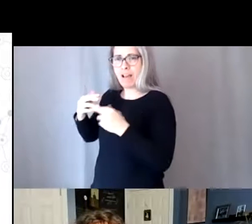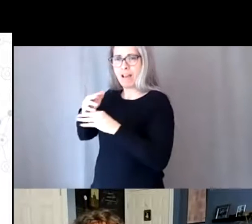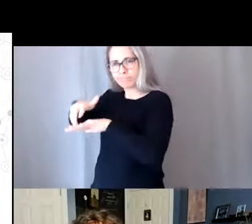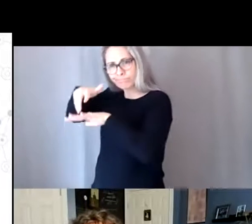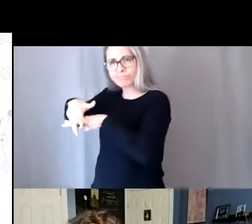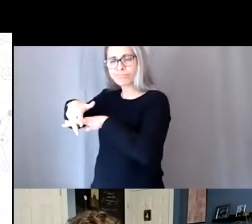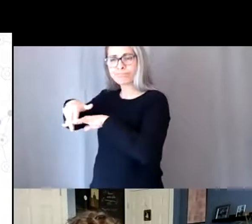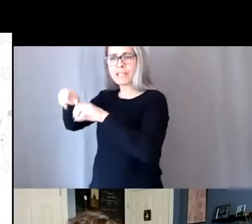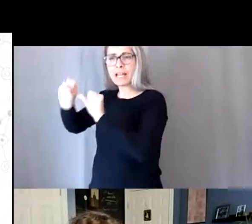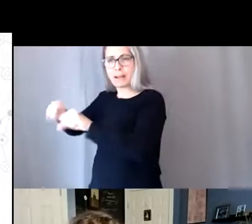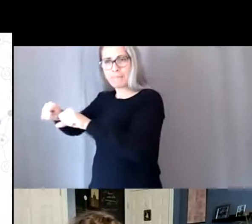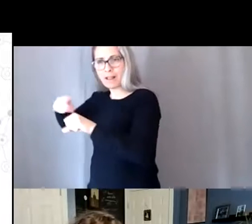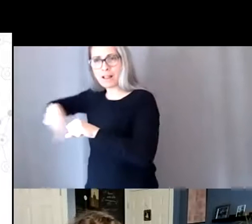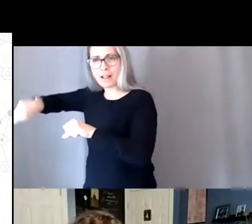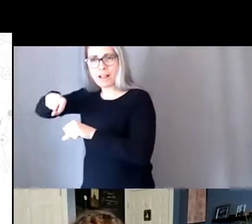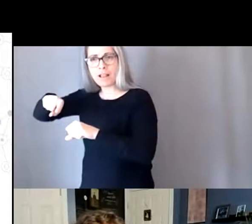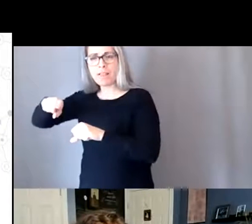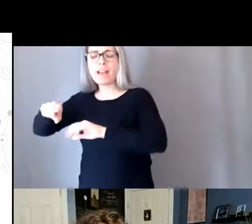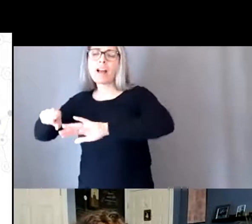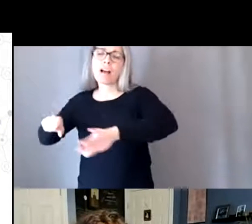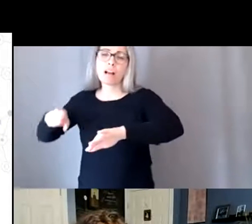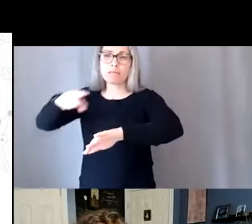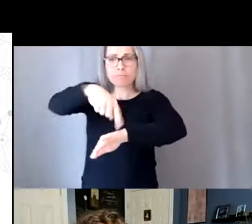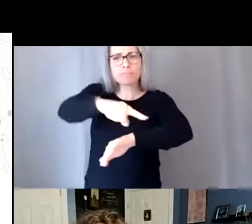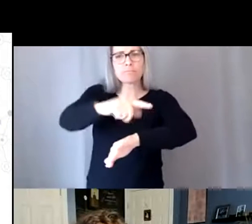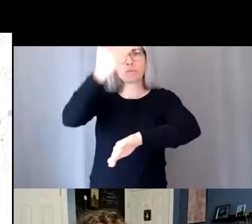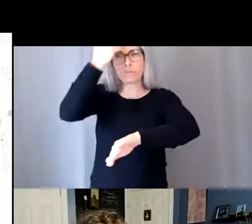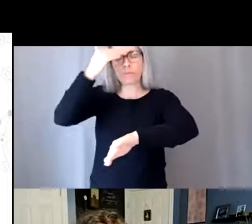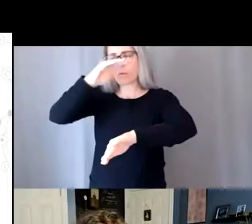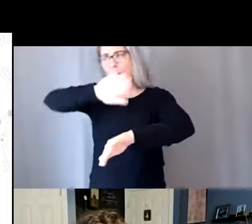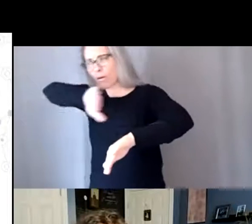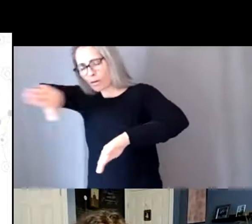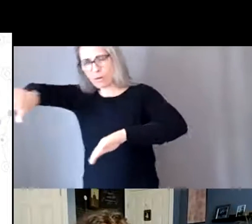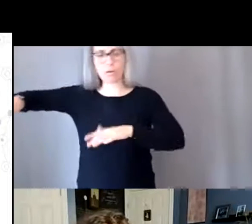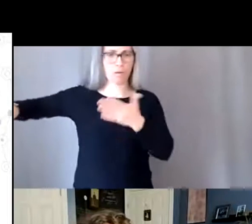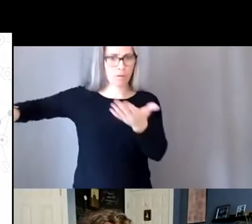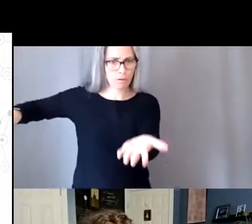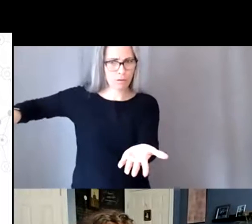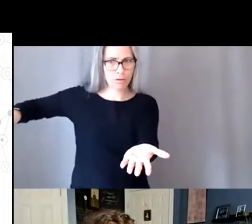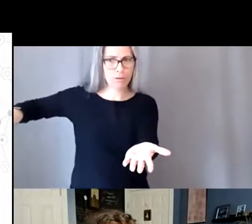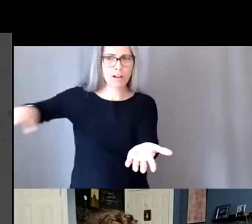legitimate knowers and that's all I’m just going to